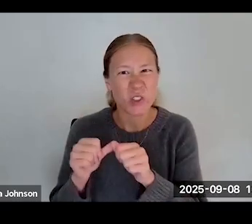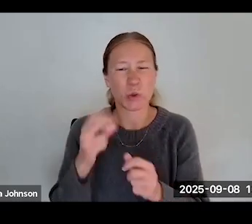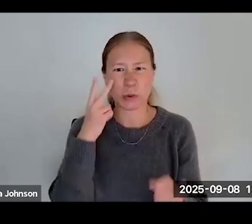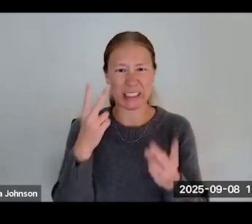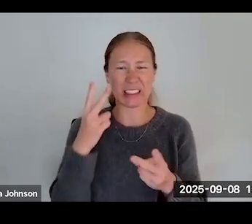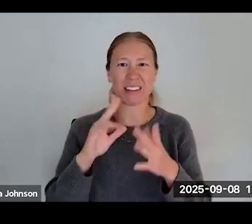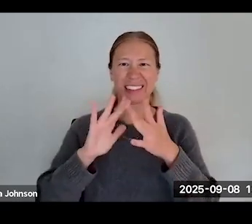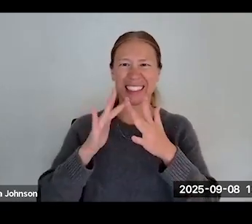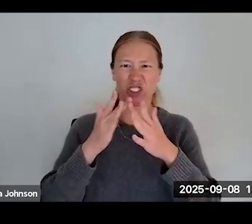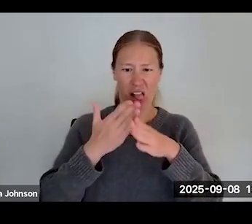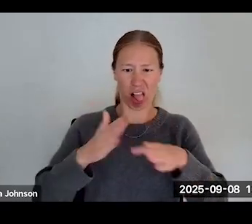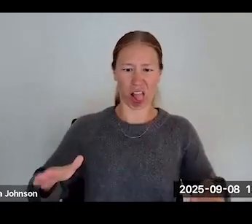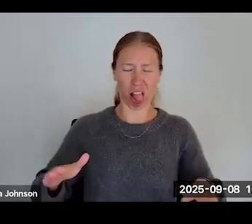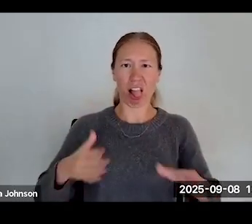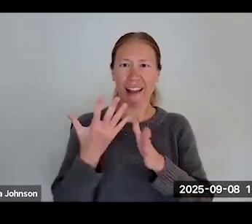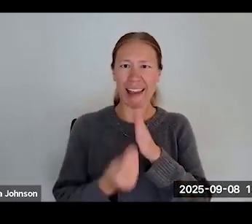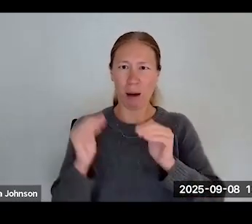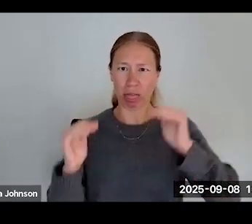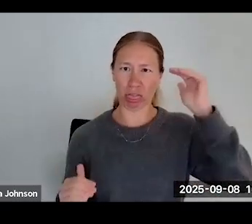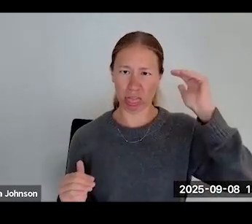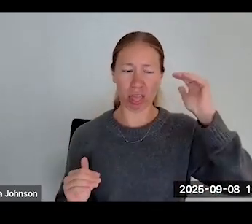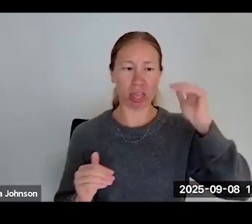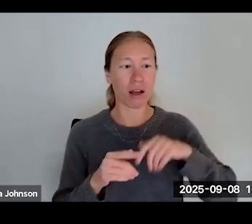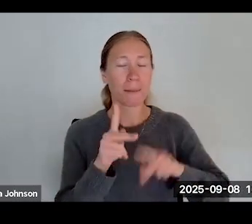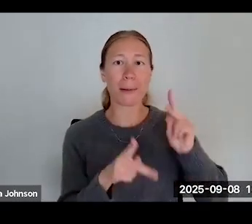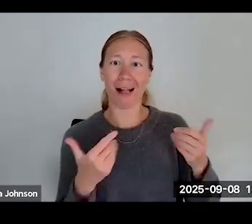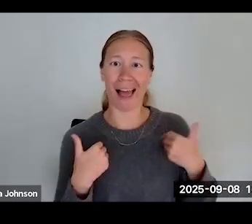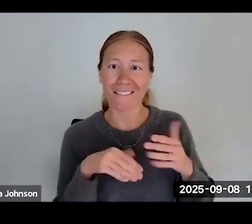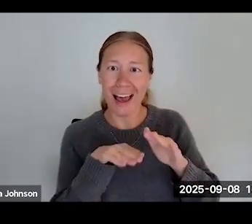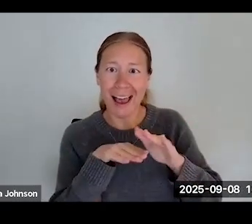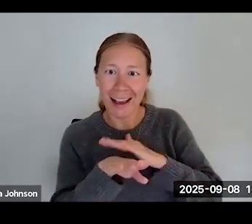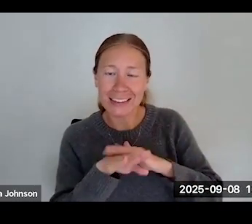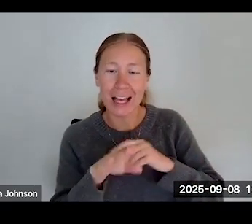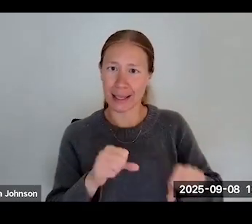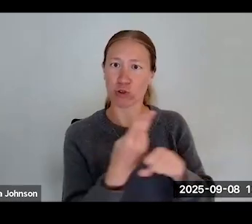which defines the gap between those who have access to and can use digital technologies